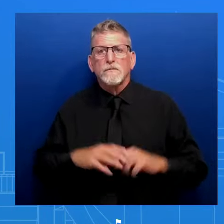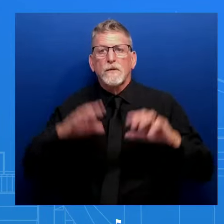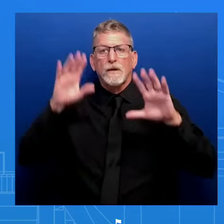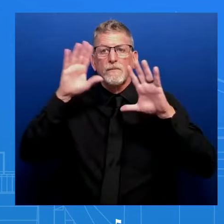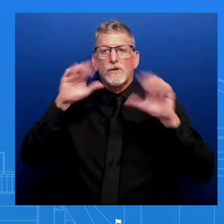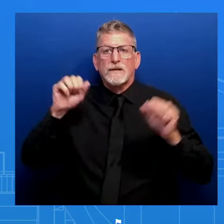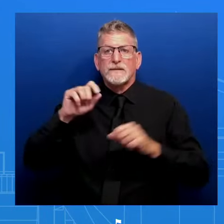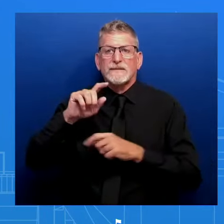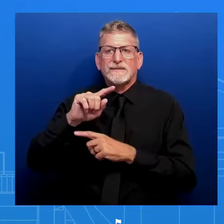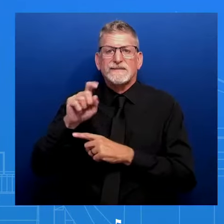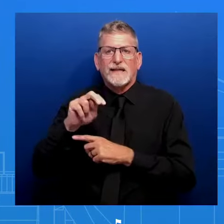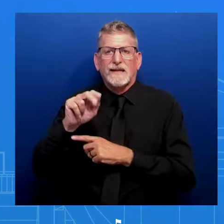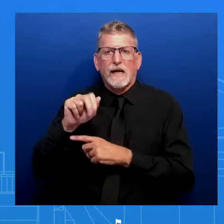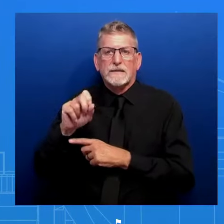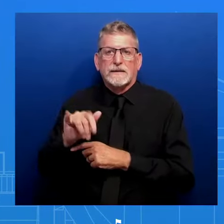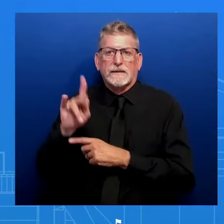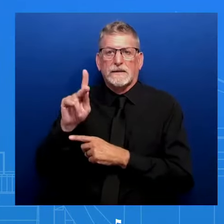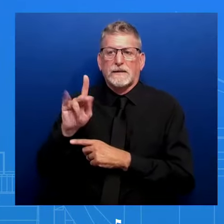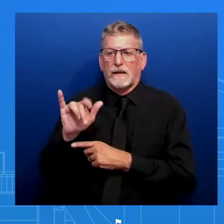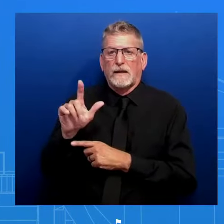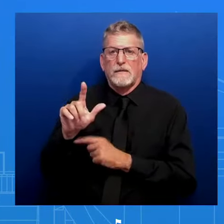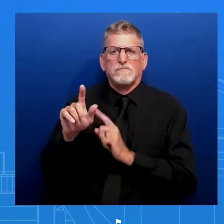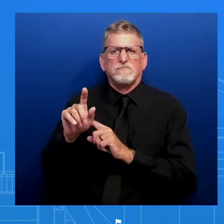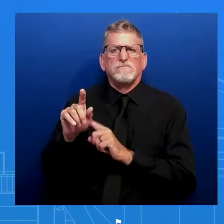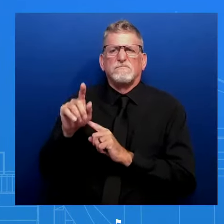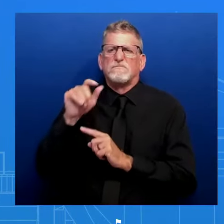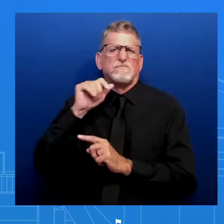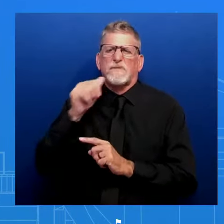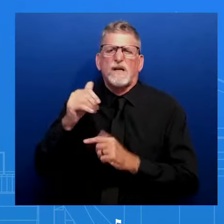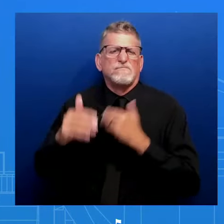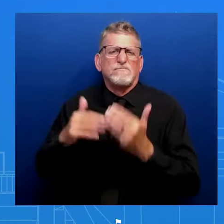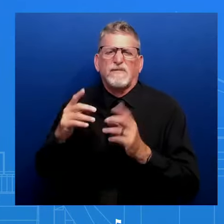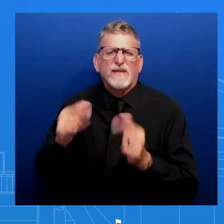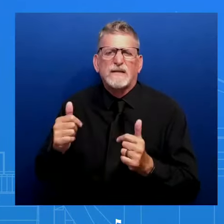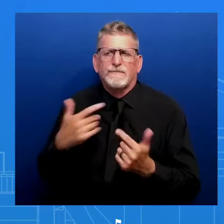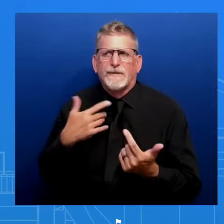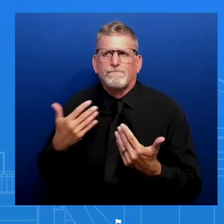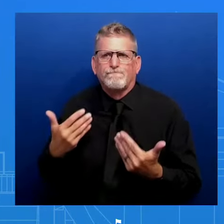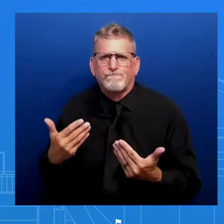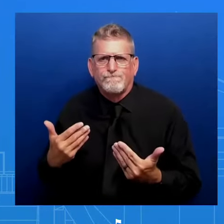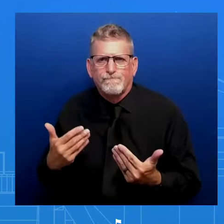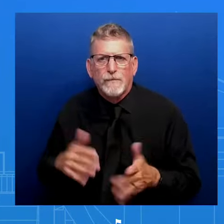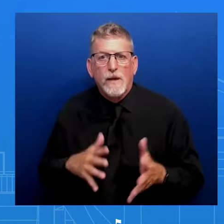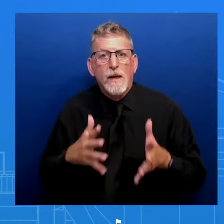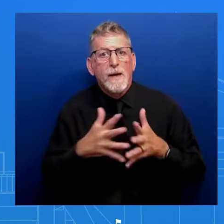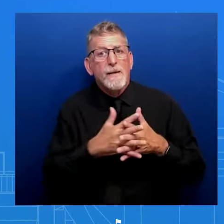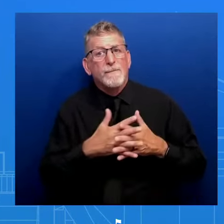The United States is not going to take a position on that. We're not going to armchair quarterback this Ukrainian military operation.